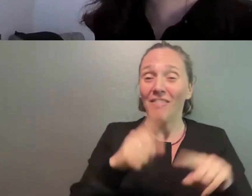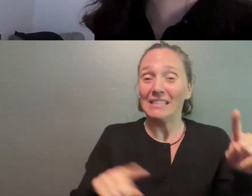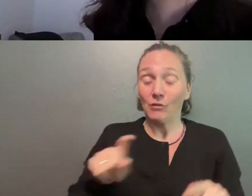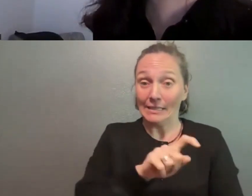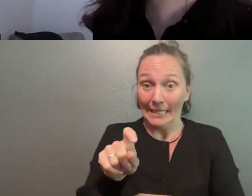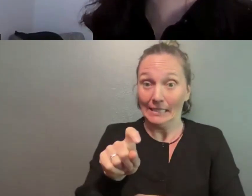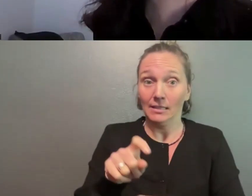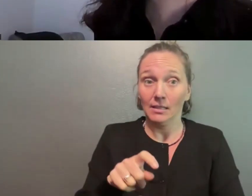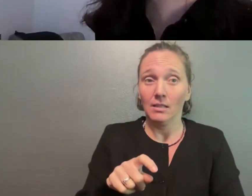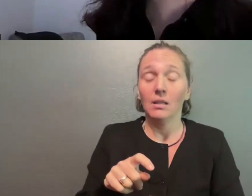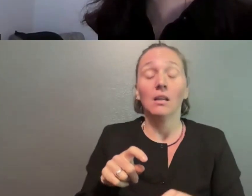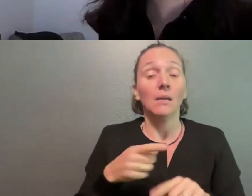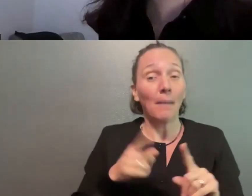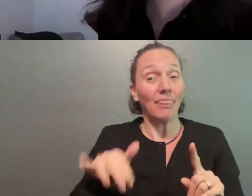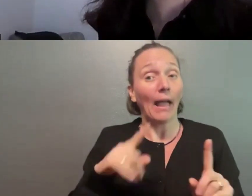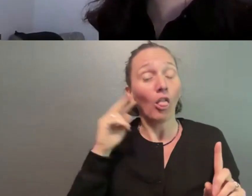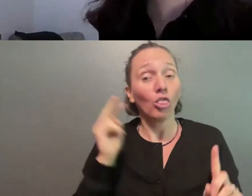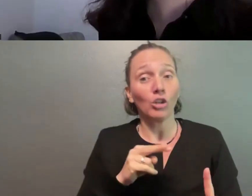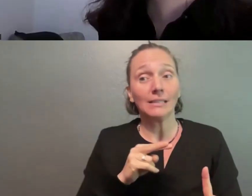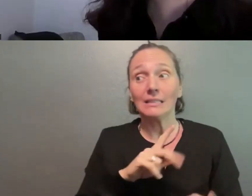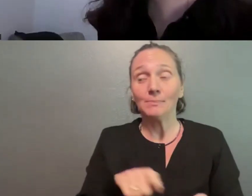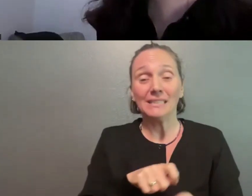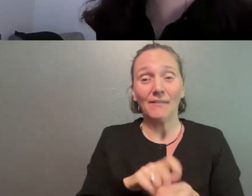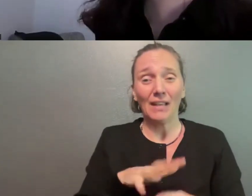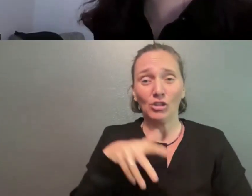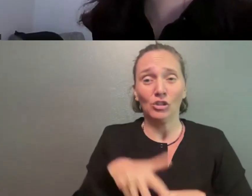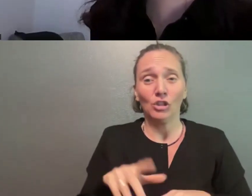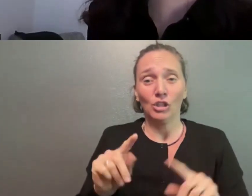look at specific tribes. I think there's maybe a list of 40.